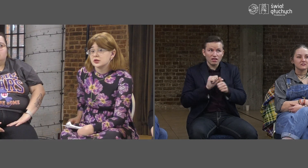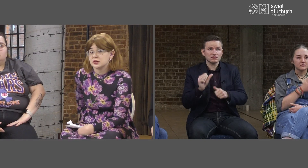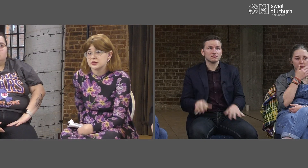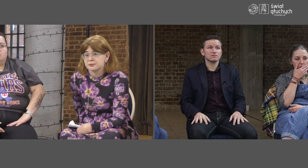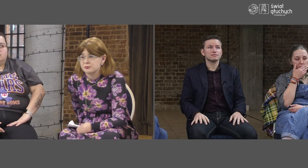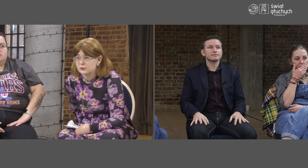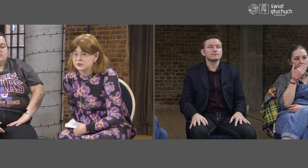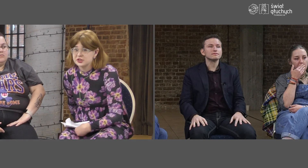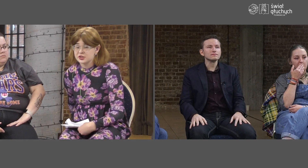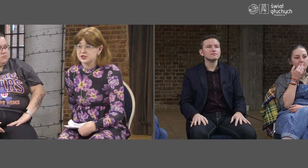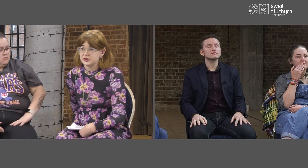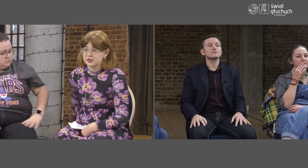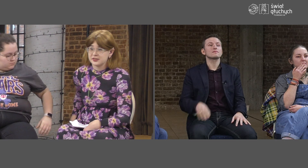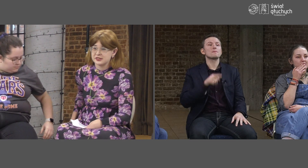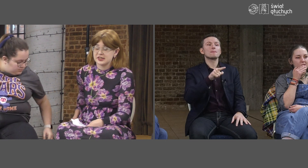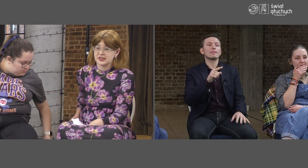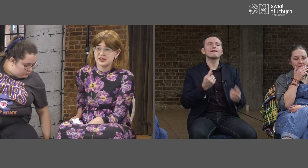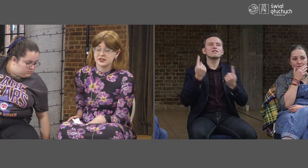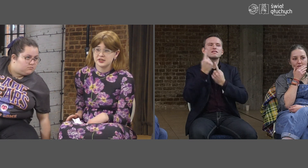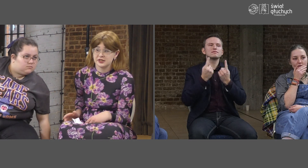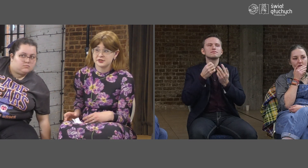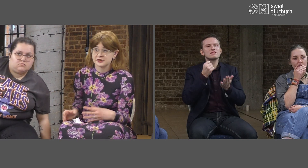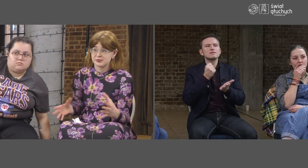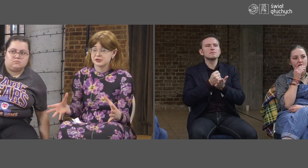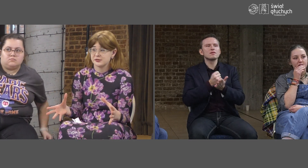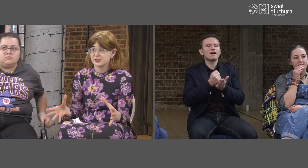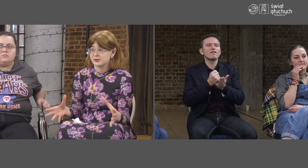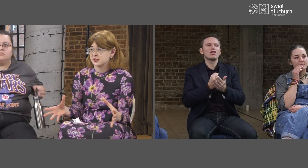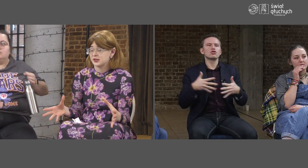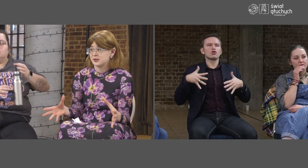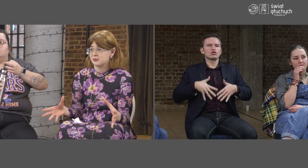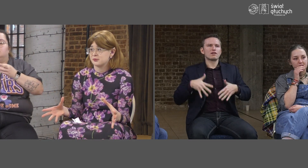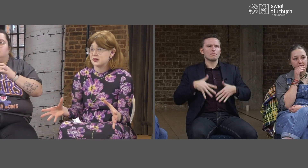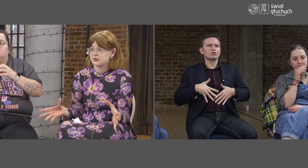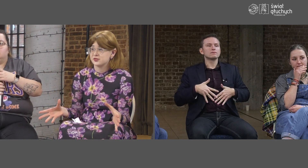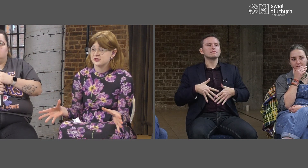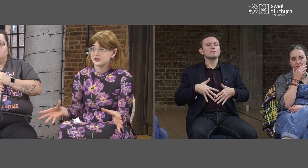[Daniela] When it comes to identity issues, I am very grateful